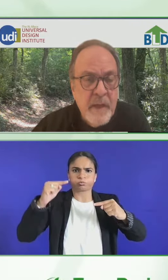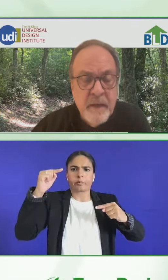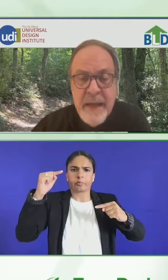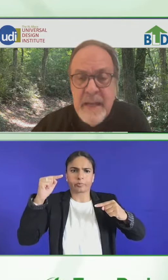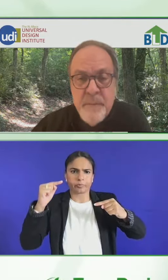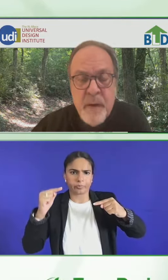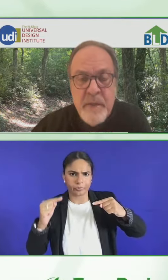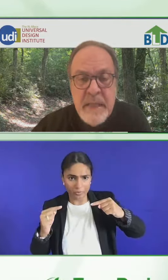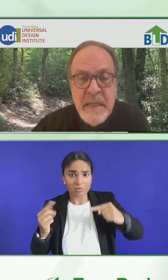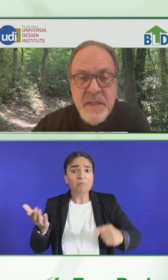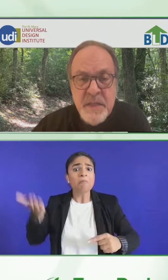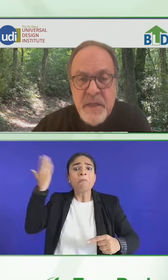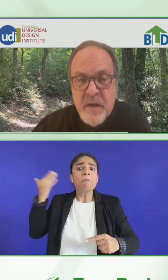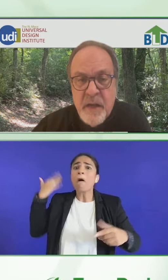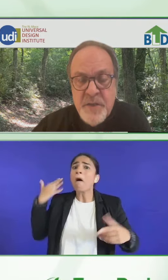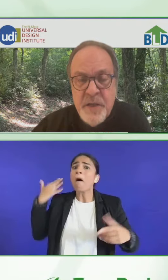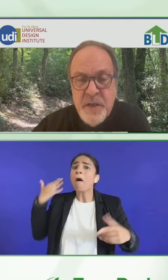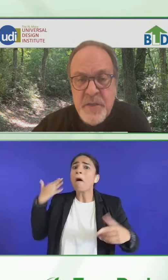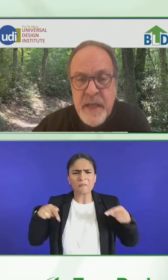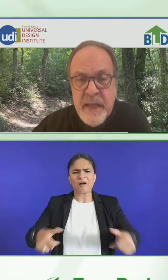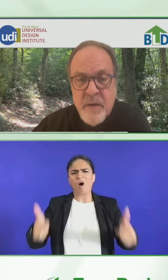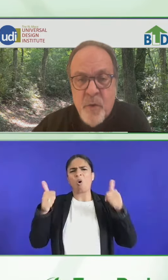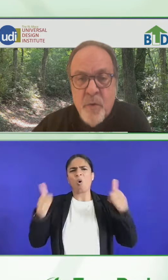And lighting, probably the easiest area because you can just take an